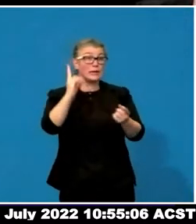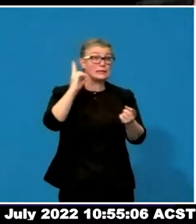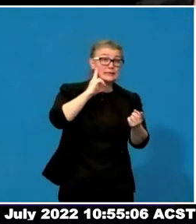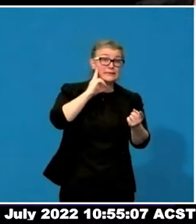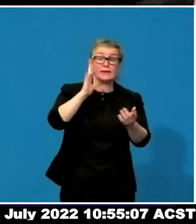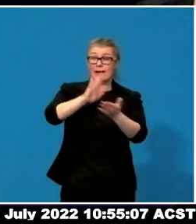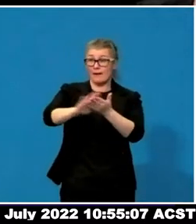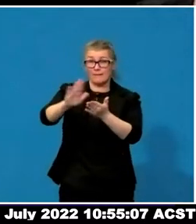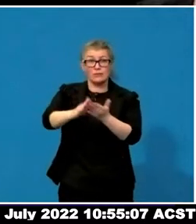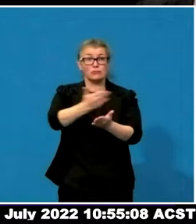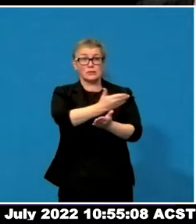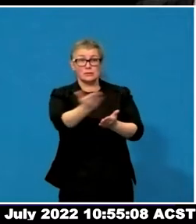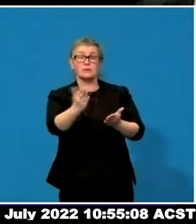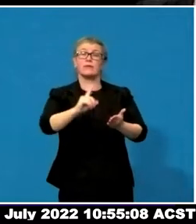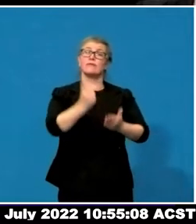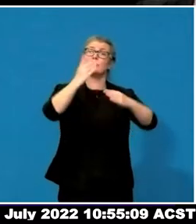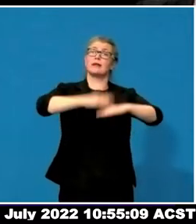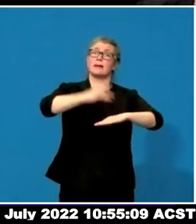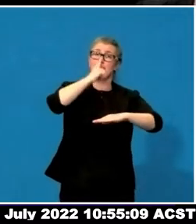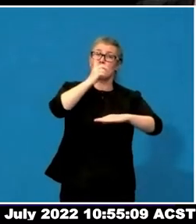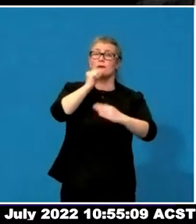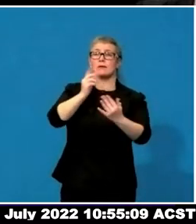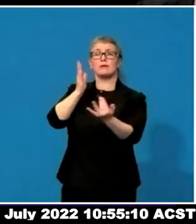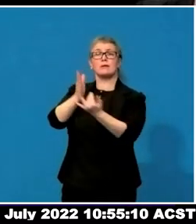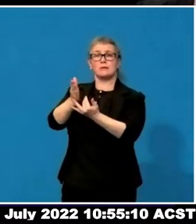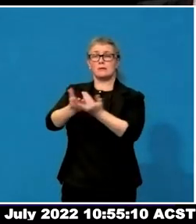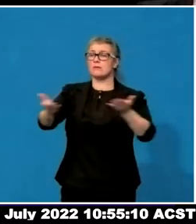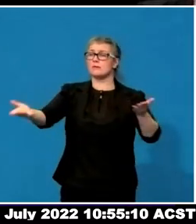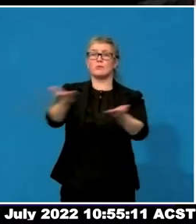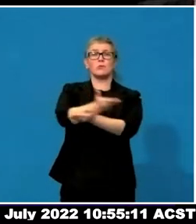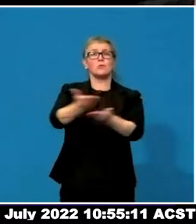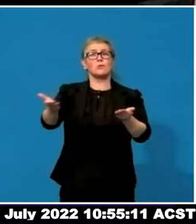hearing First Nations people and various services or systems.